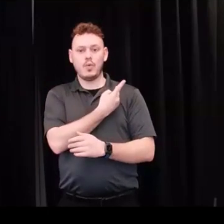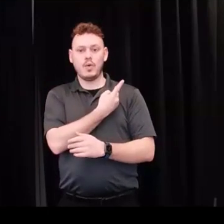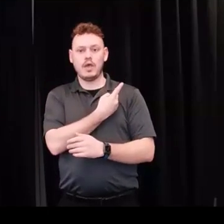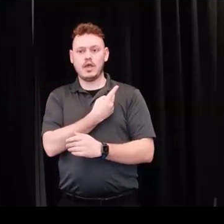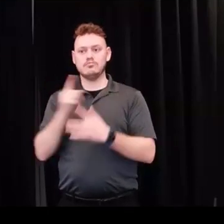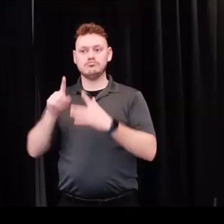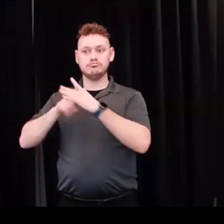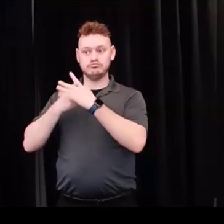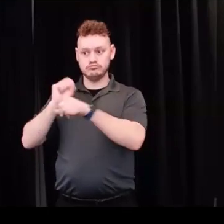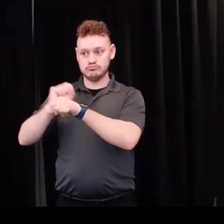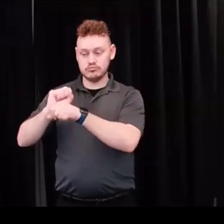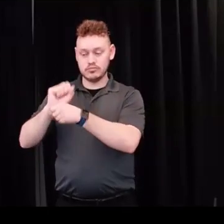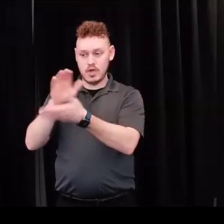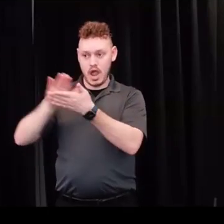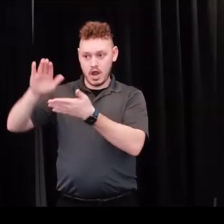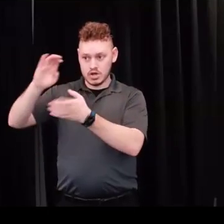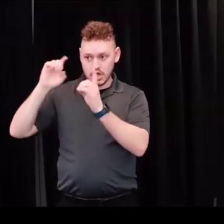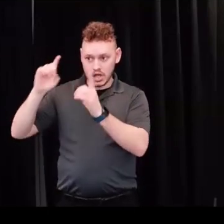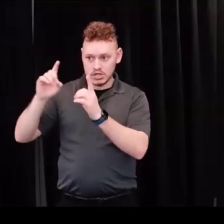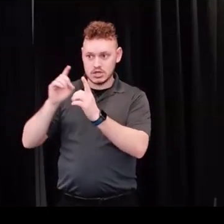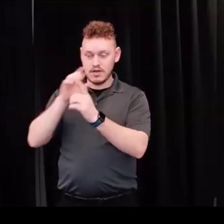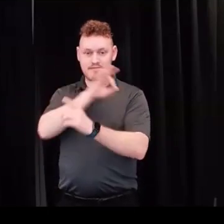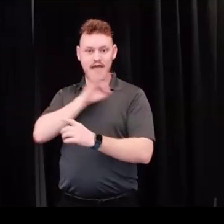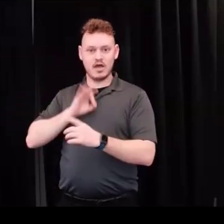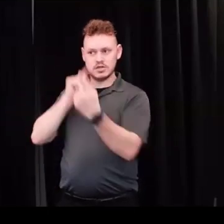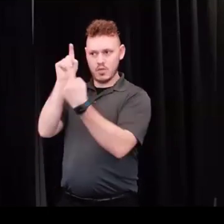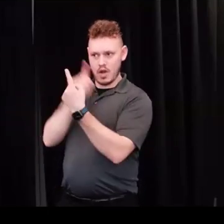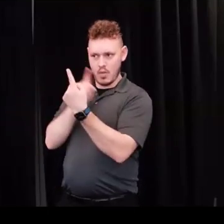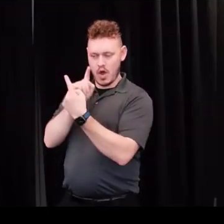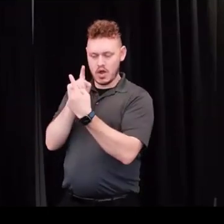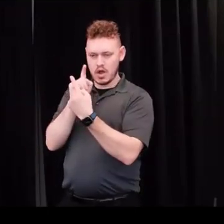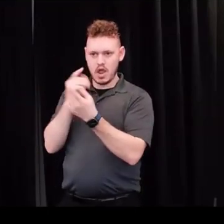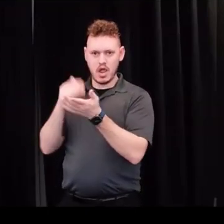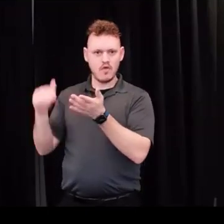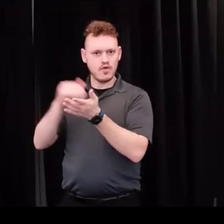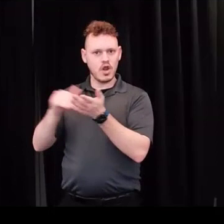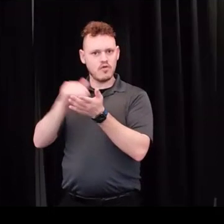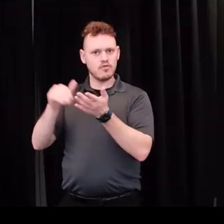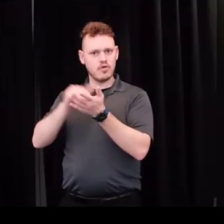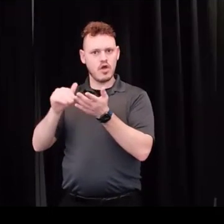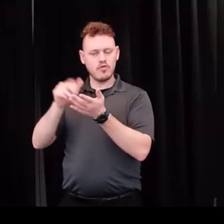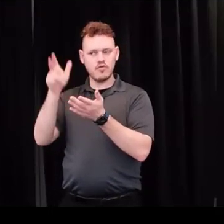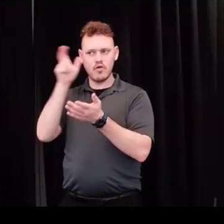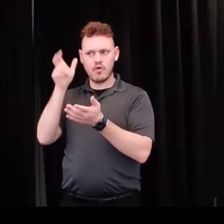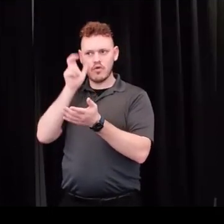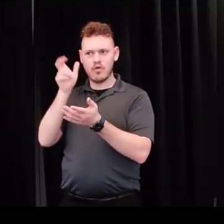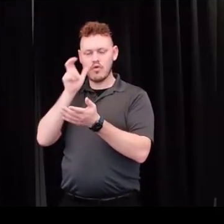working with faculty one-on-one, one of the things that we kept hearing over and over again was,